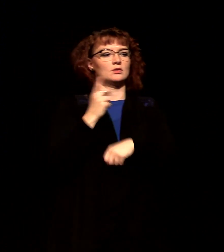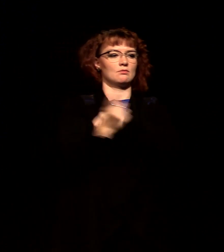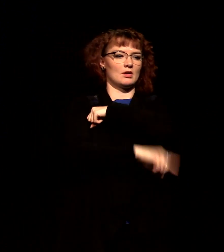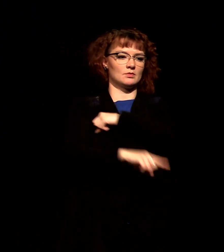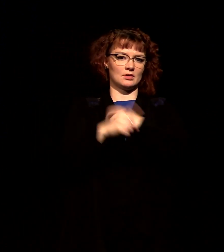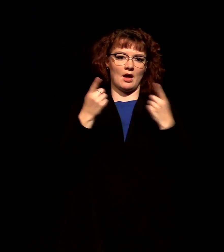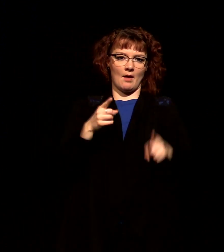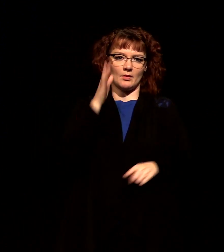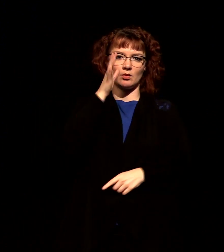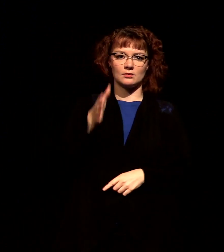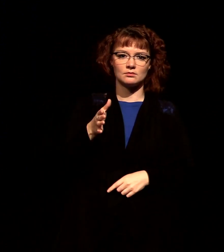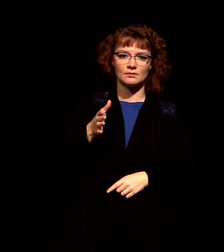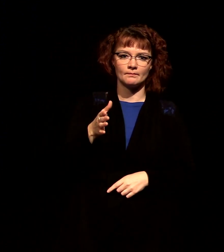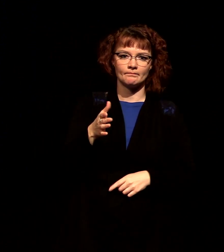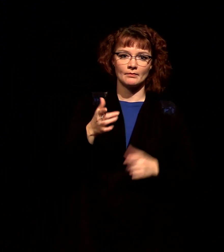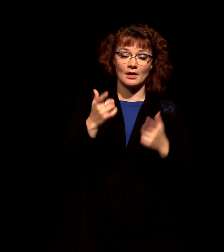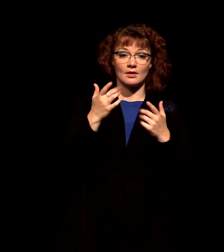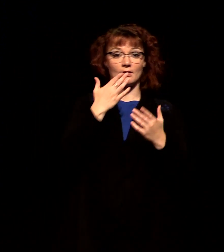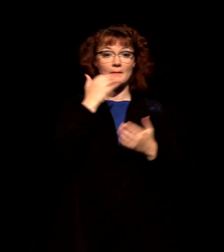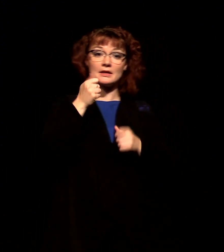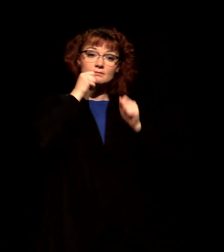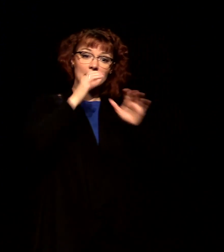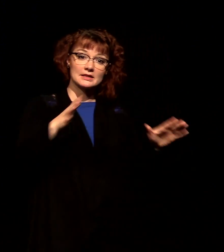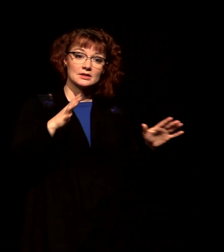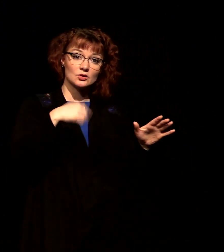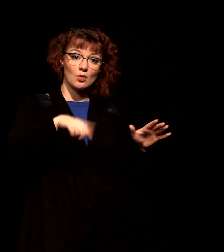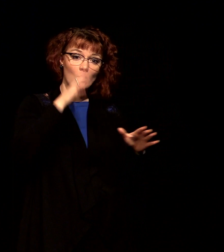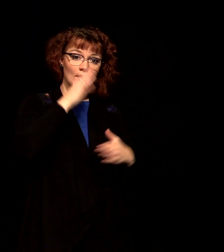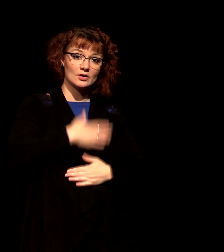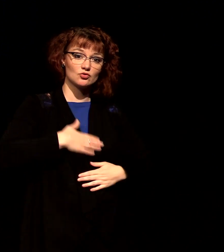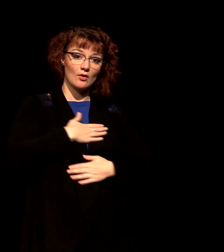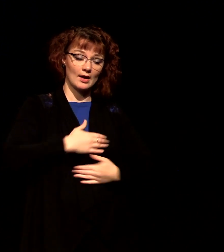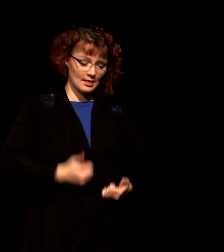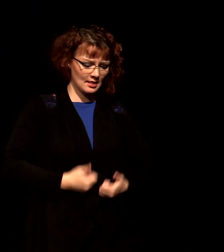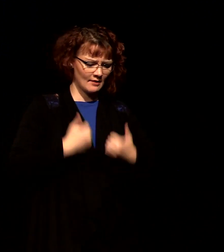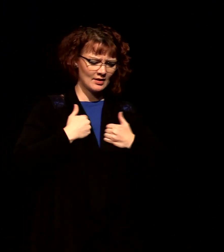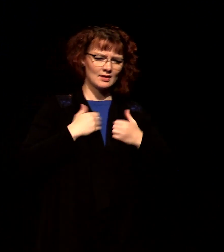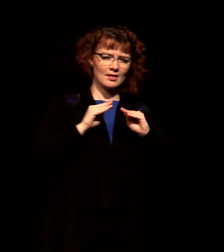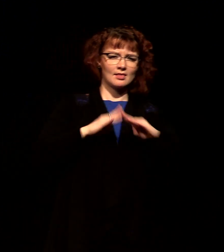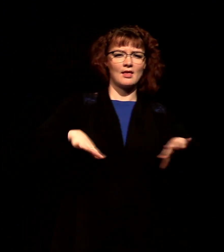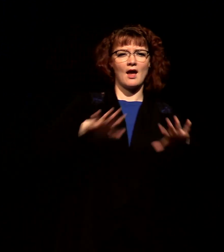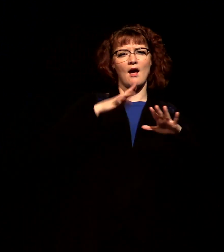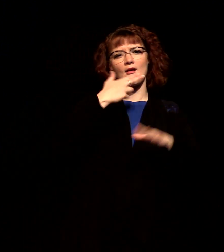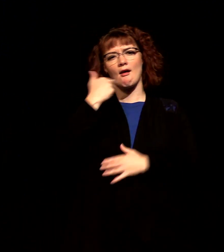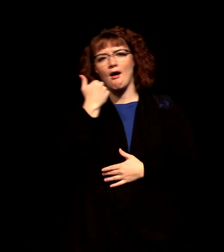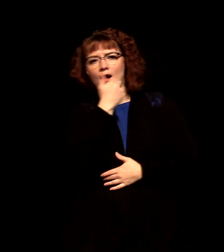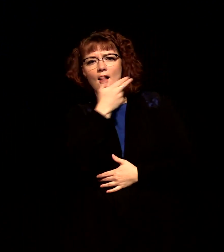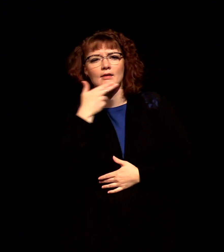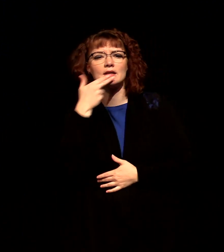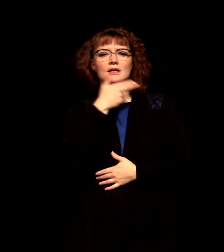come upon you the greatest blessing Israel could enjoy was living in the land flowing with milk and honey, a land of rest,